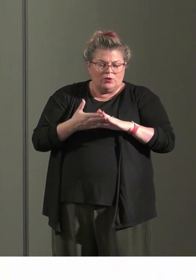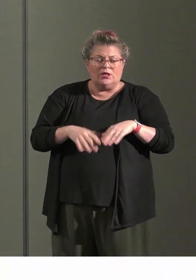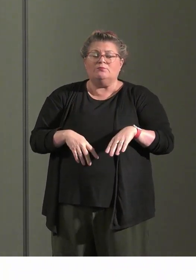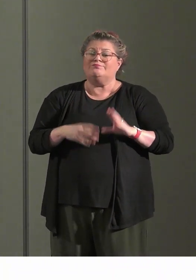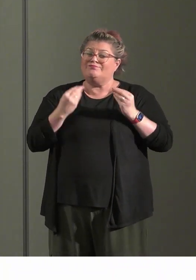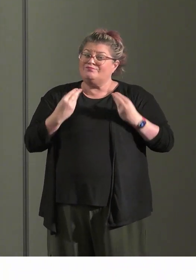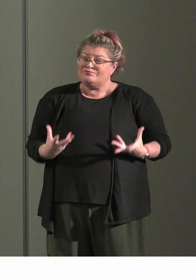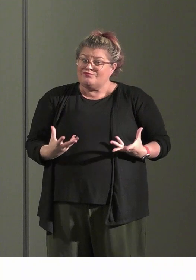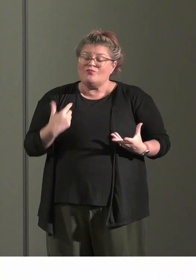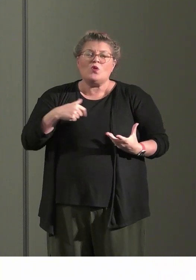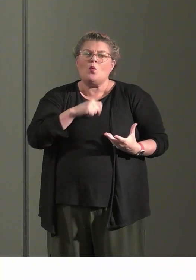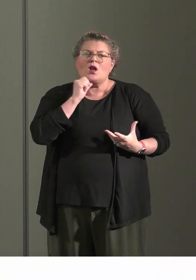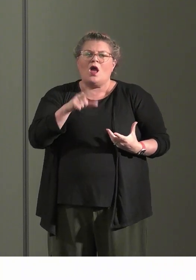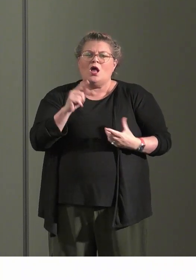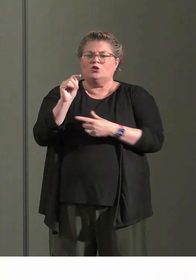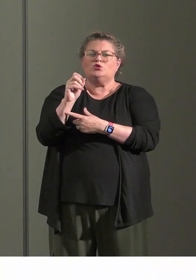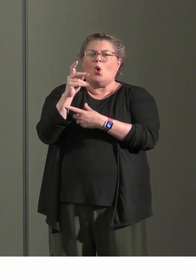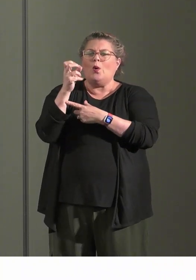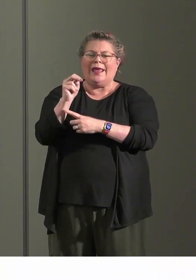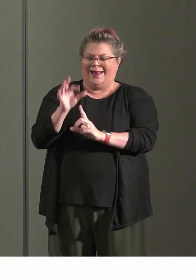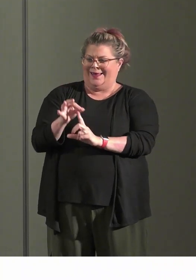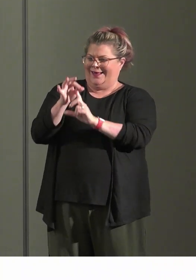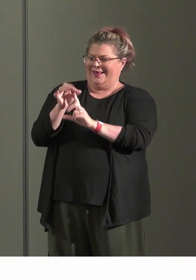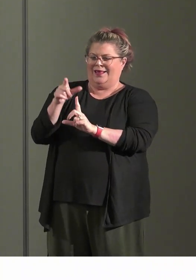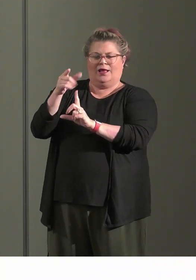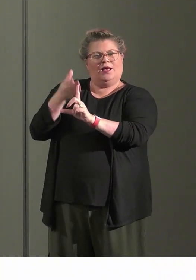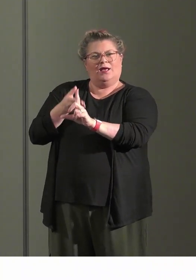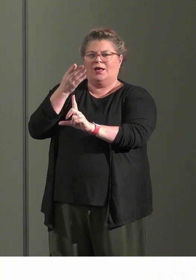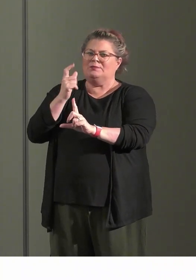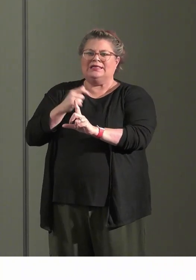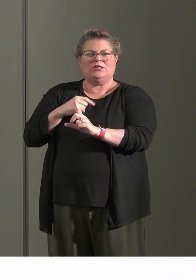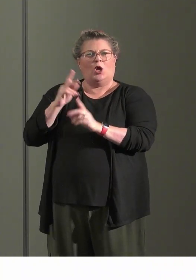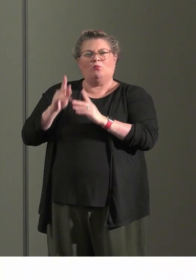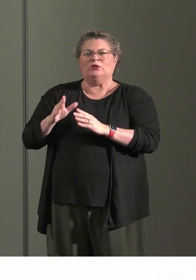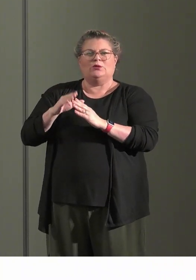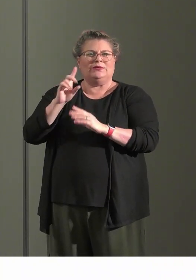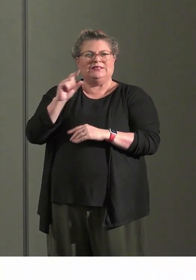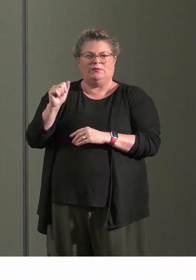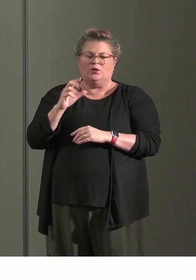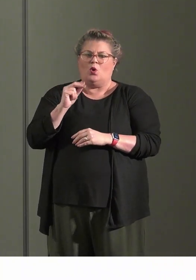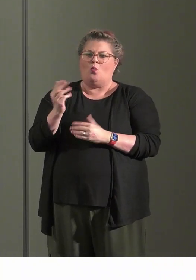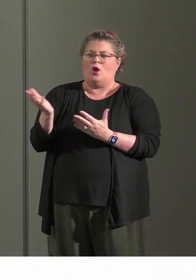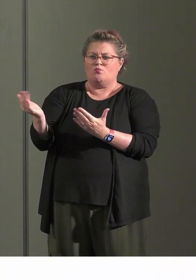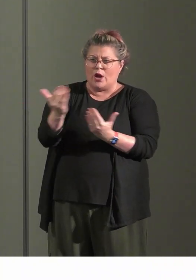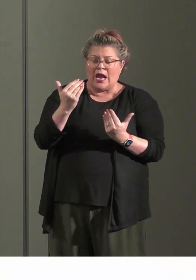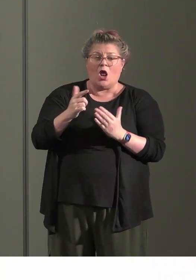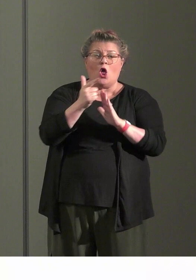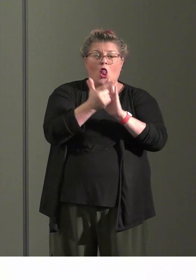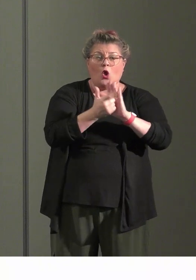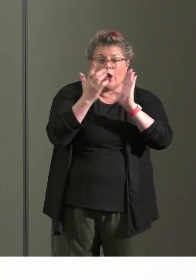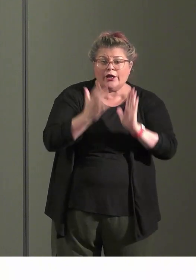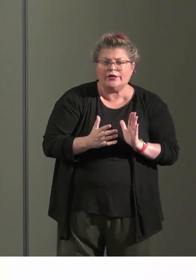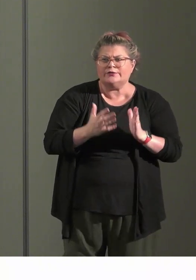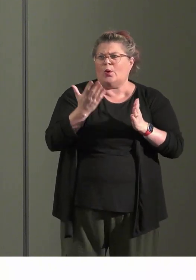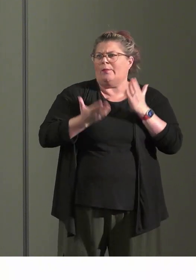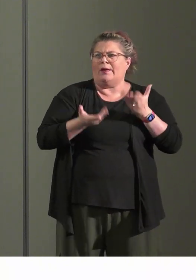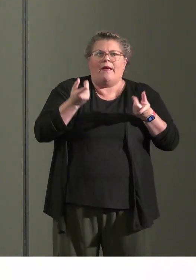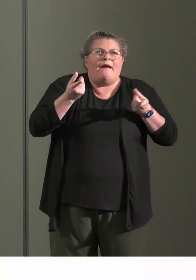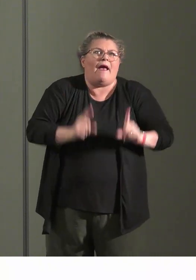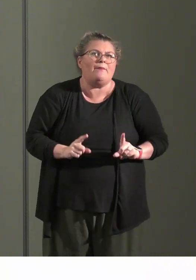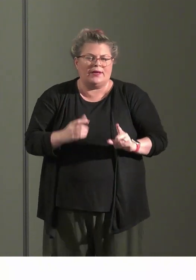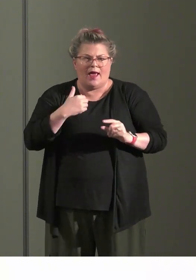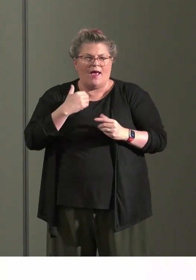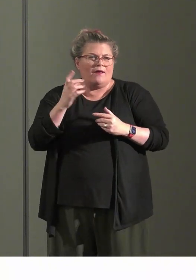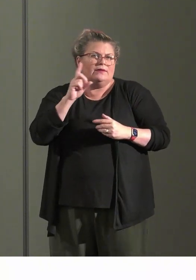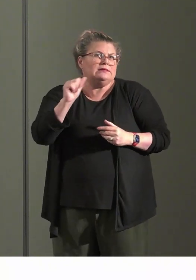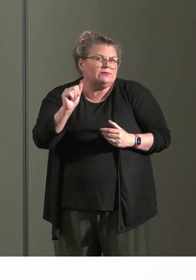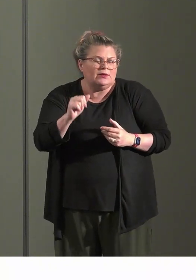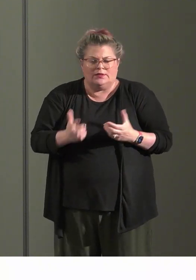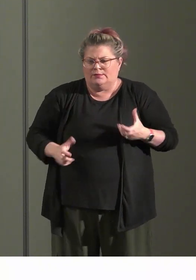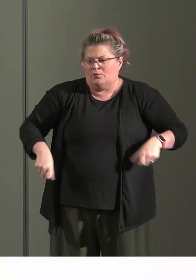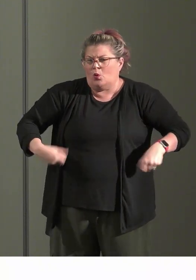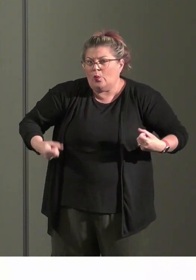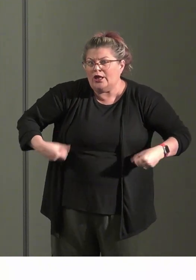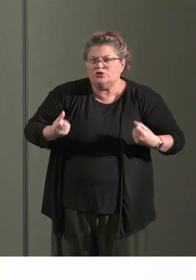we bring in lawyers that happened to have some disability in a wheelchair or somebody that is